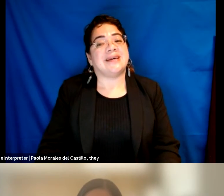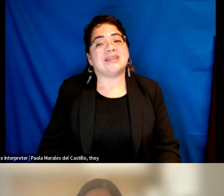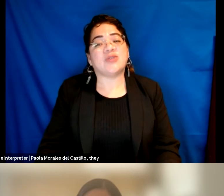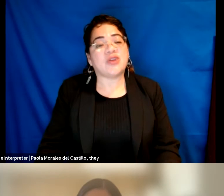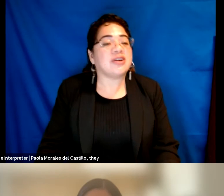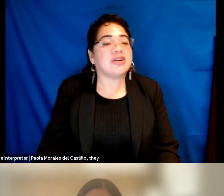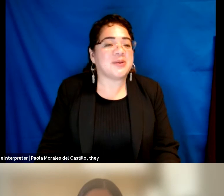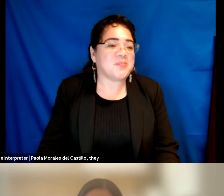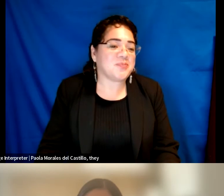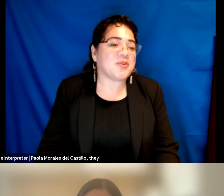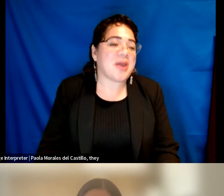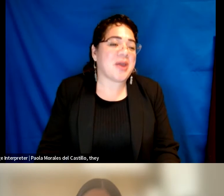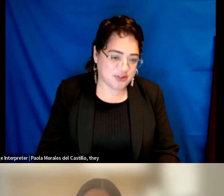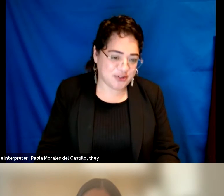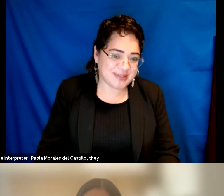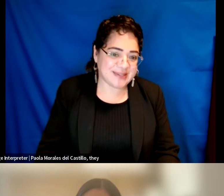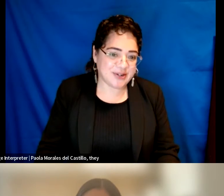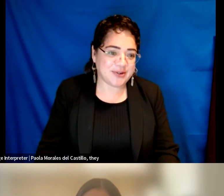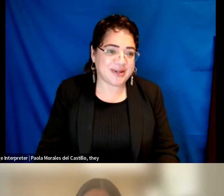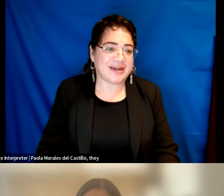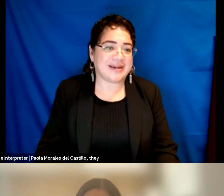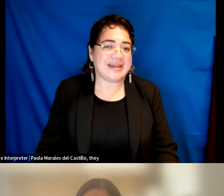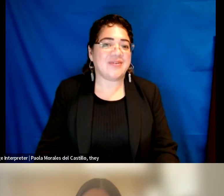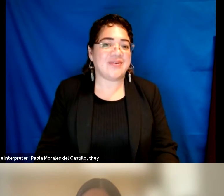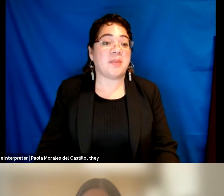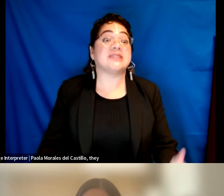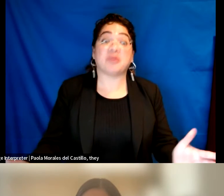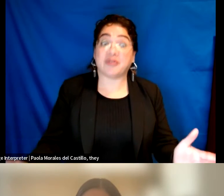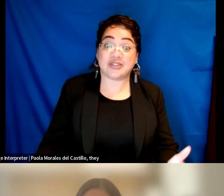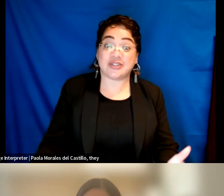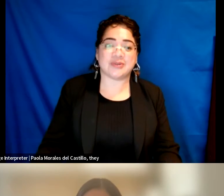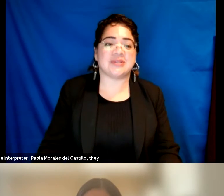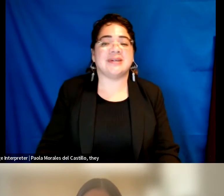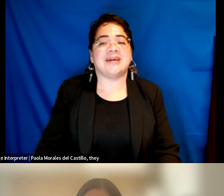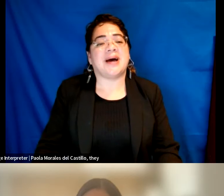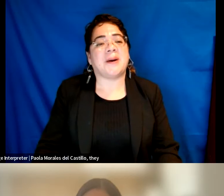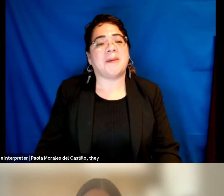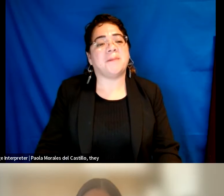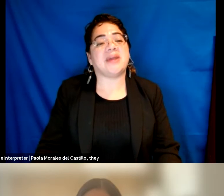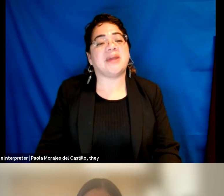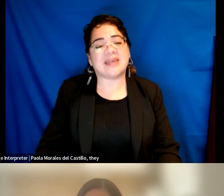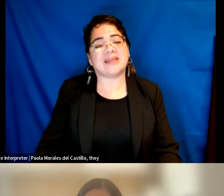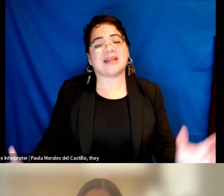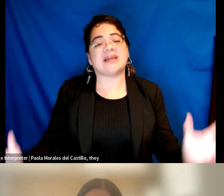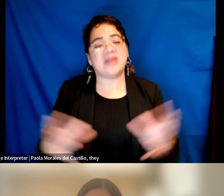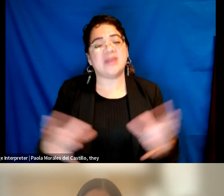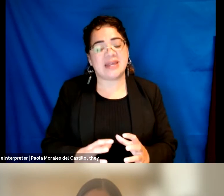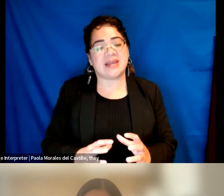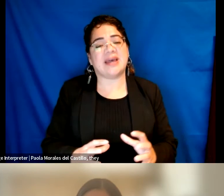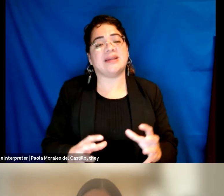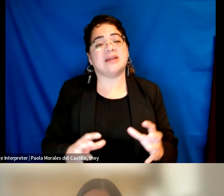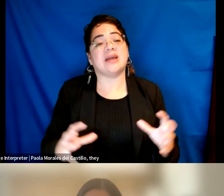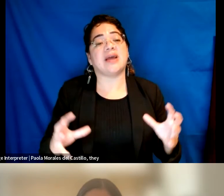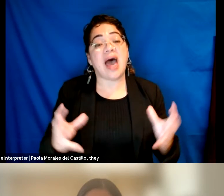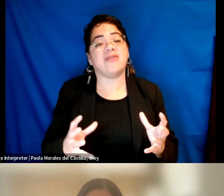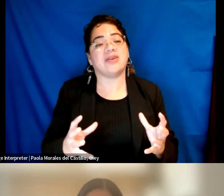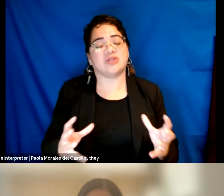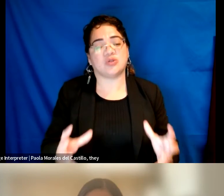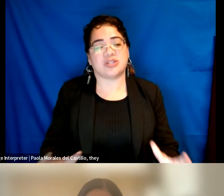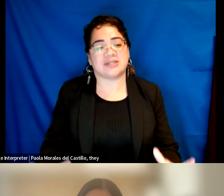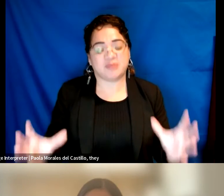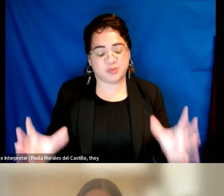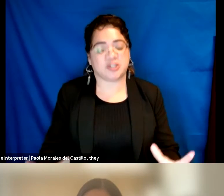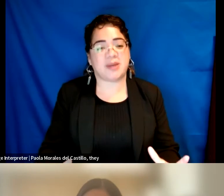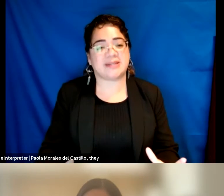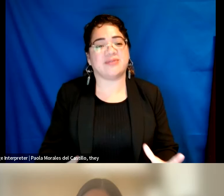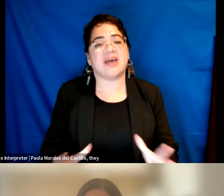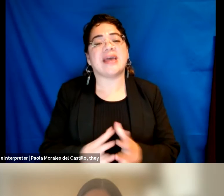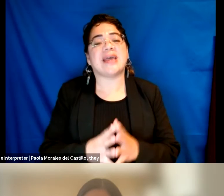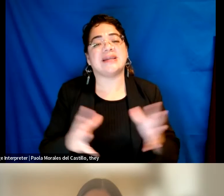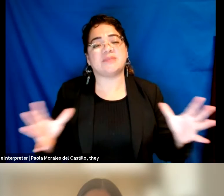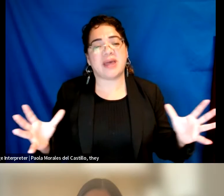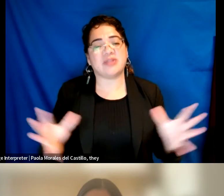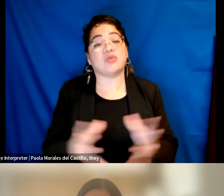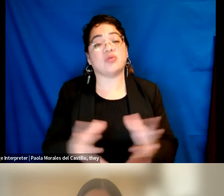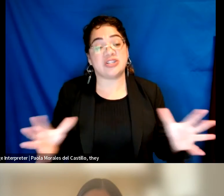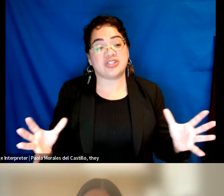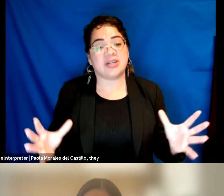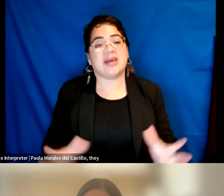Sign Language Interpreter | Paola Morales del Castillo, they: And so there are some some barriers Still, uh, even amongst professionals. Um. But I think that convening and having a social justice perspective can expand the reach.